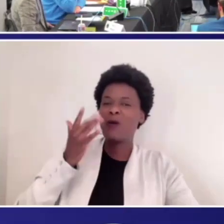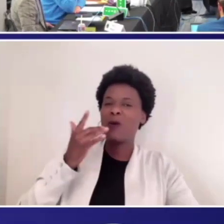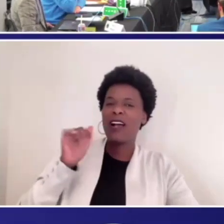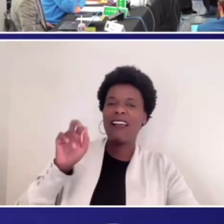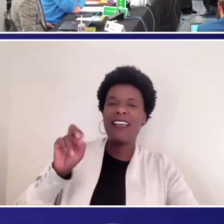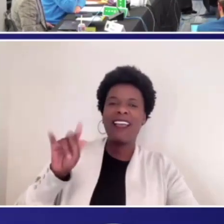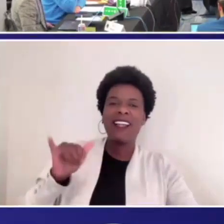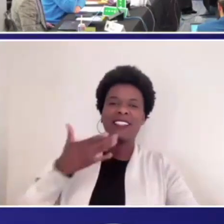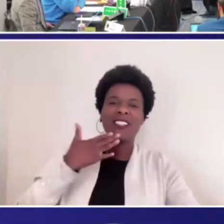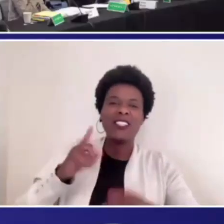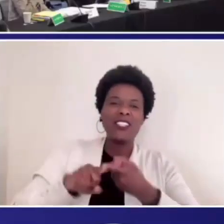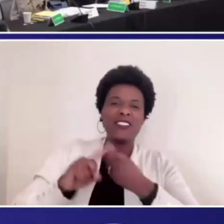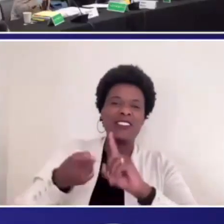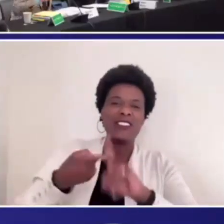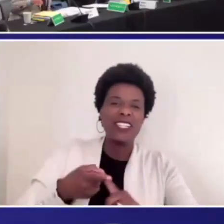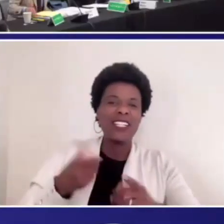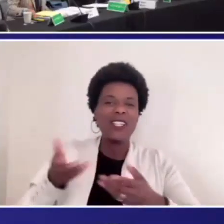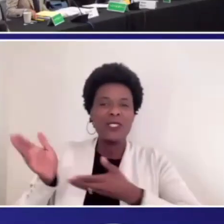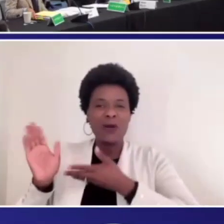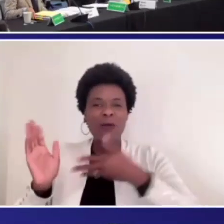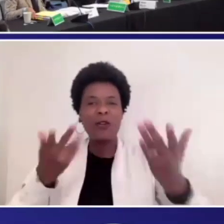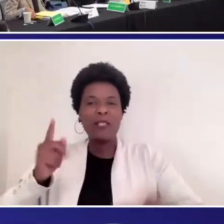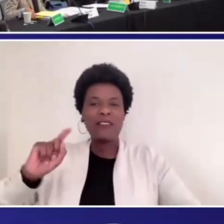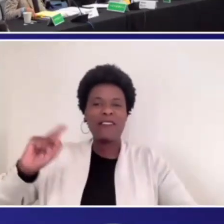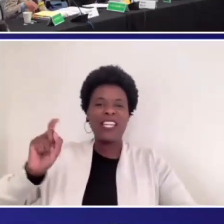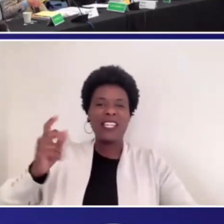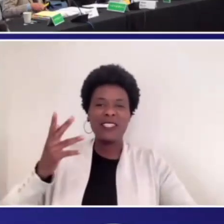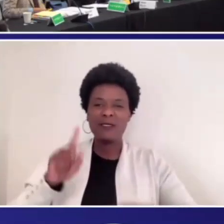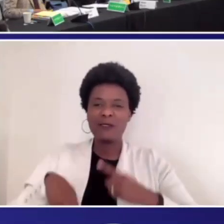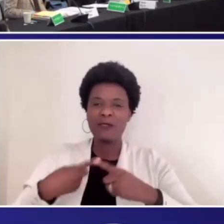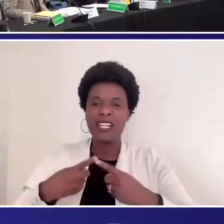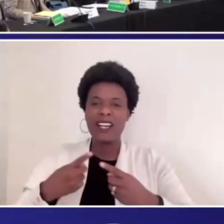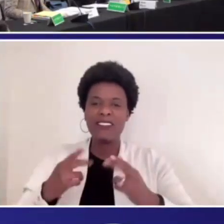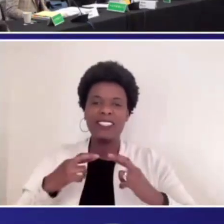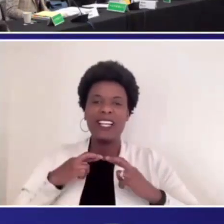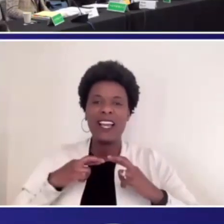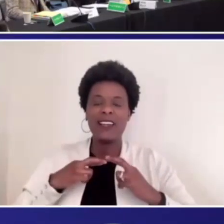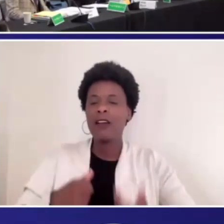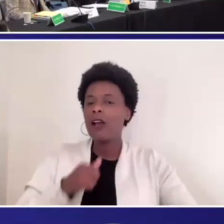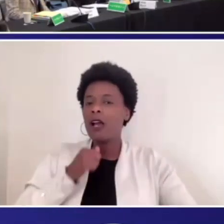He's bringing me to Phoenix one day when I retire. I, I'm not arguing for master's